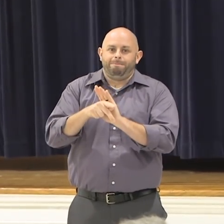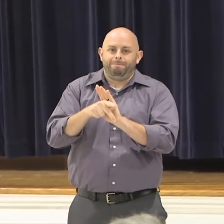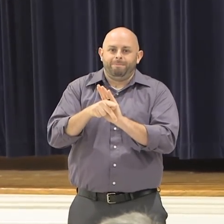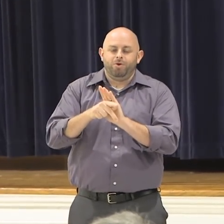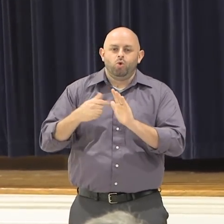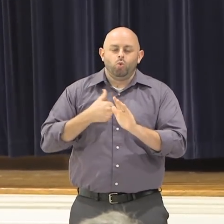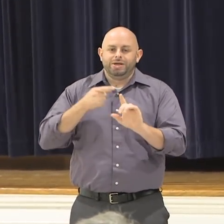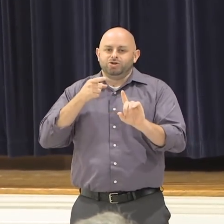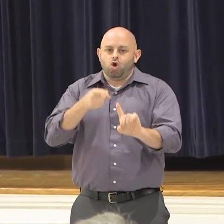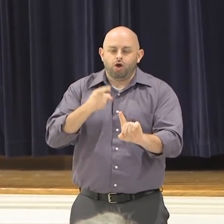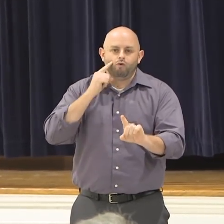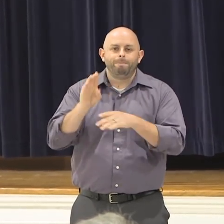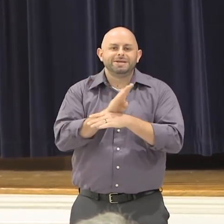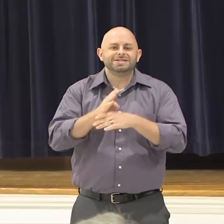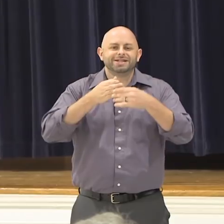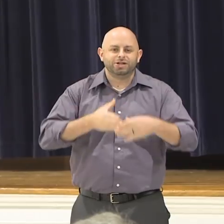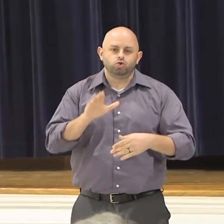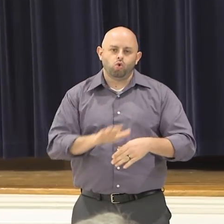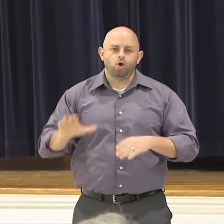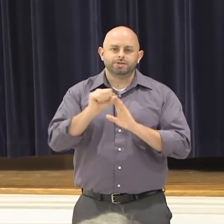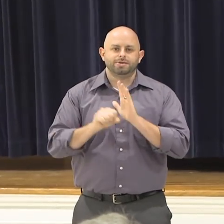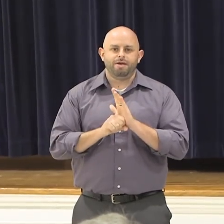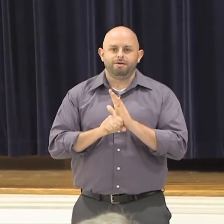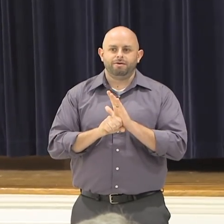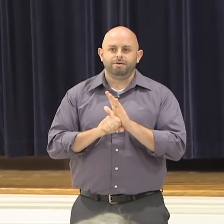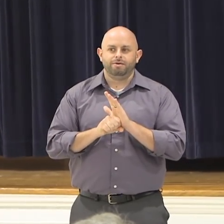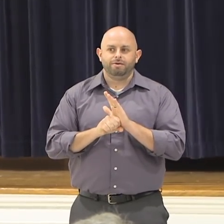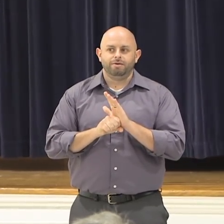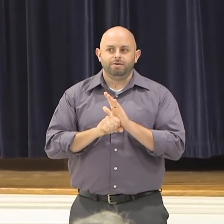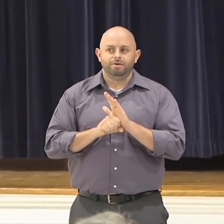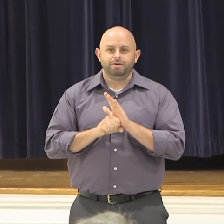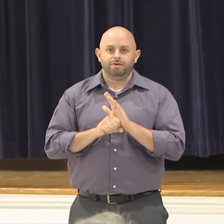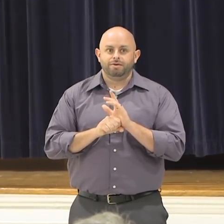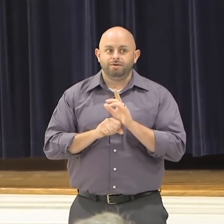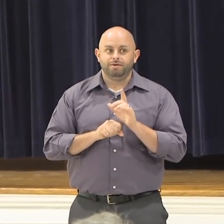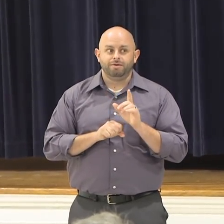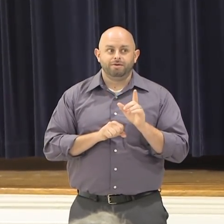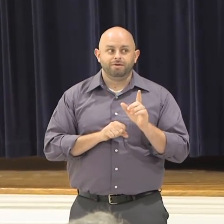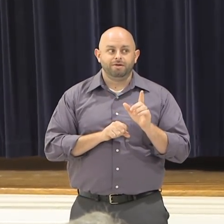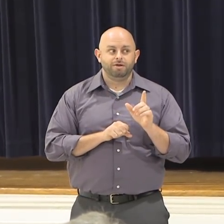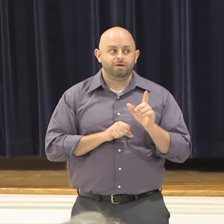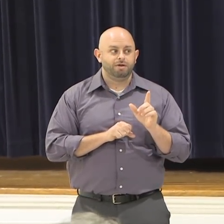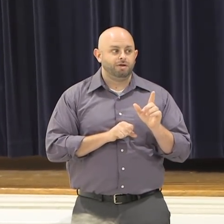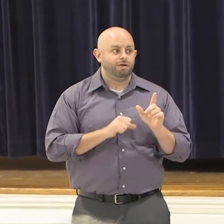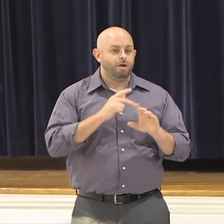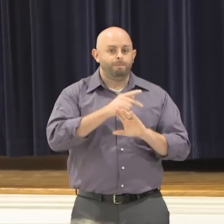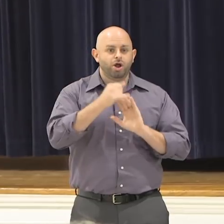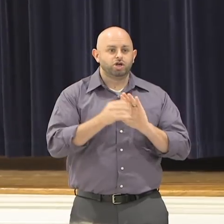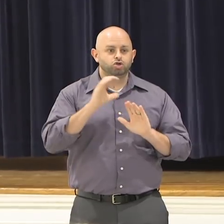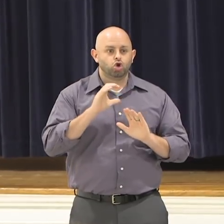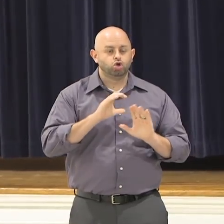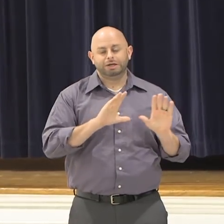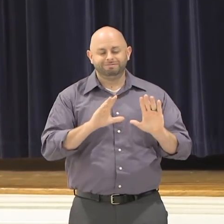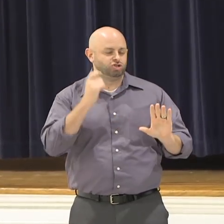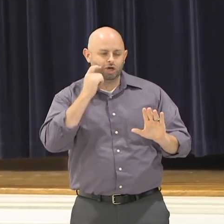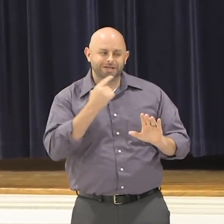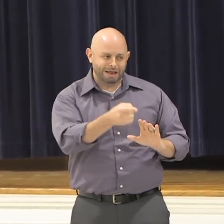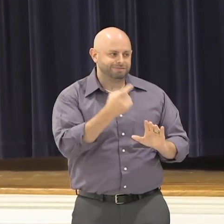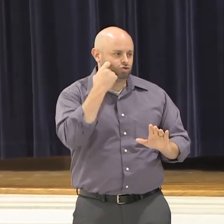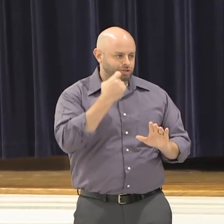we target to business leaders across the state so she said project search is one